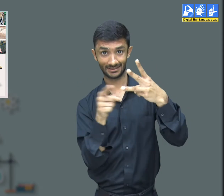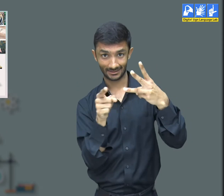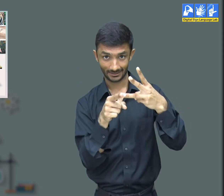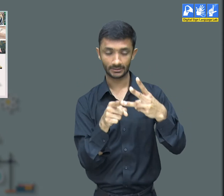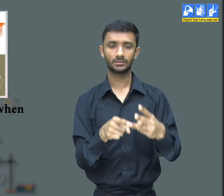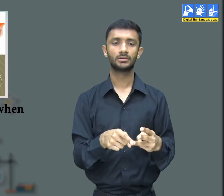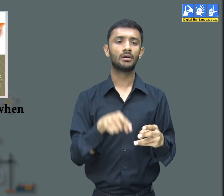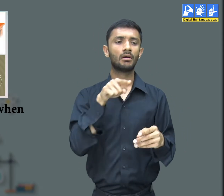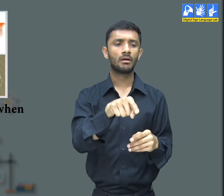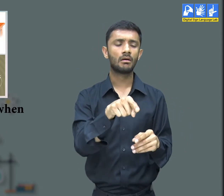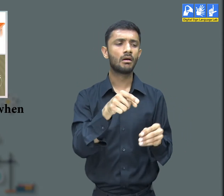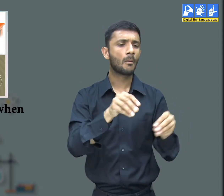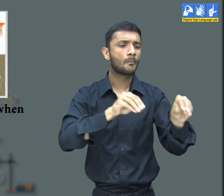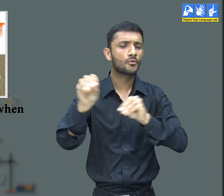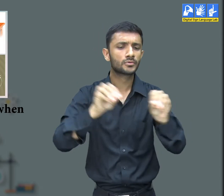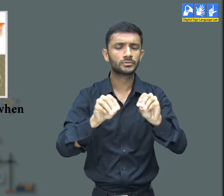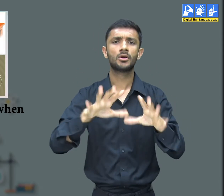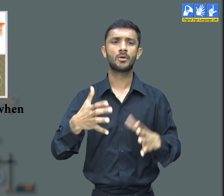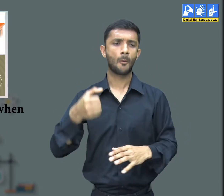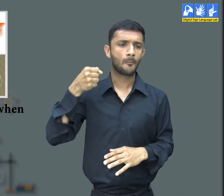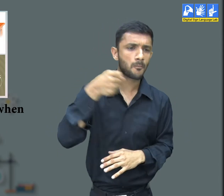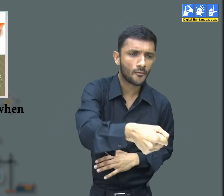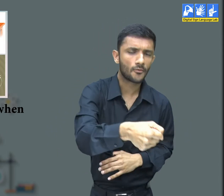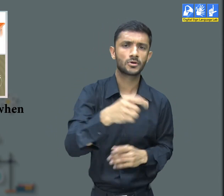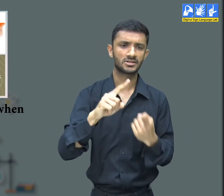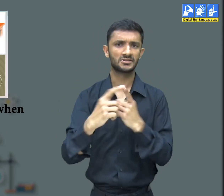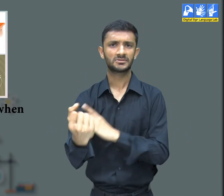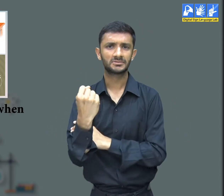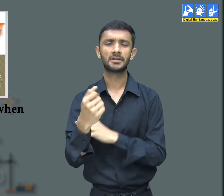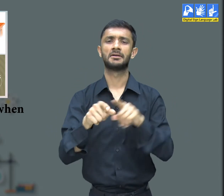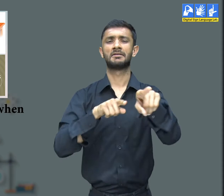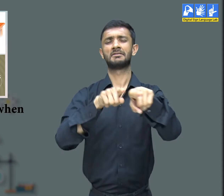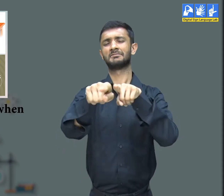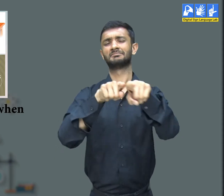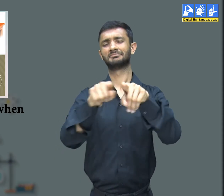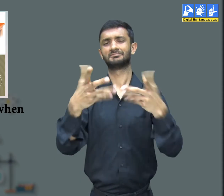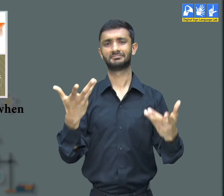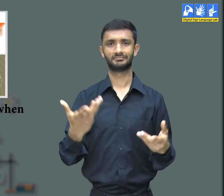3. The behavior of objects when there is force on them.